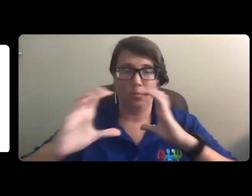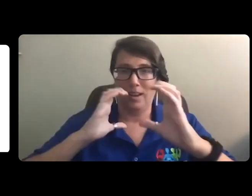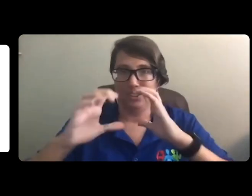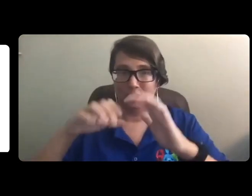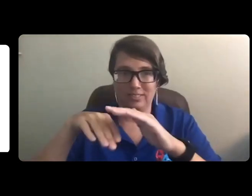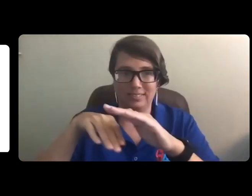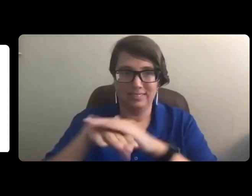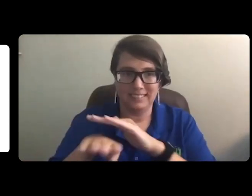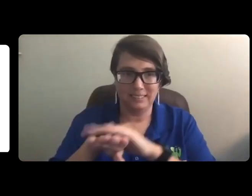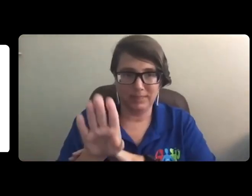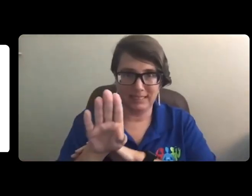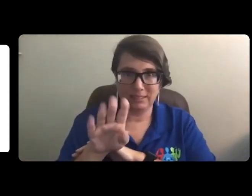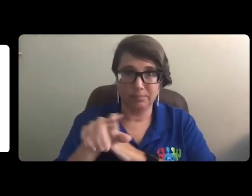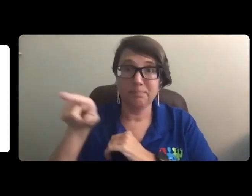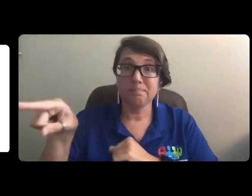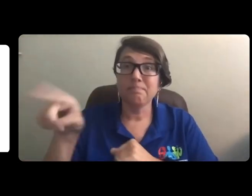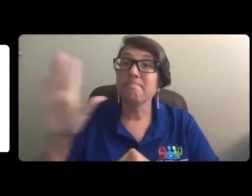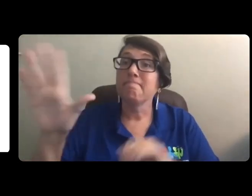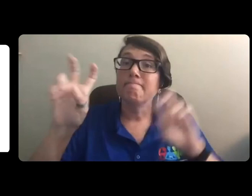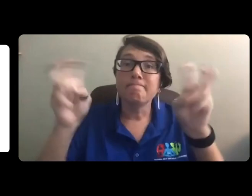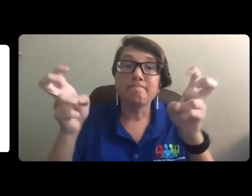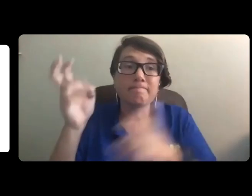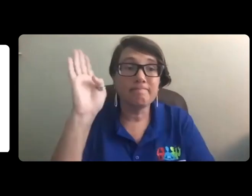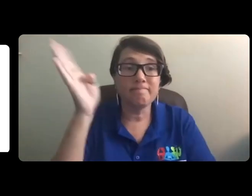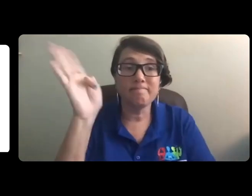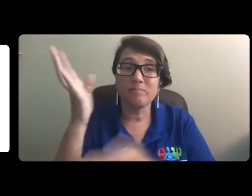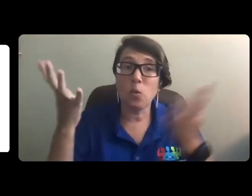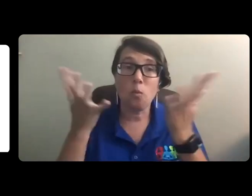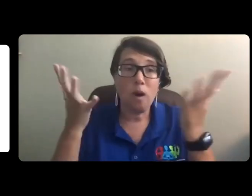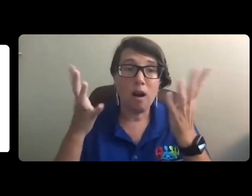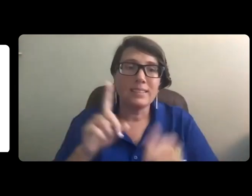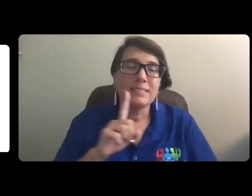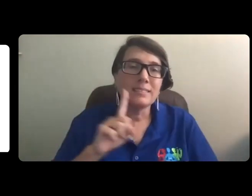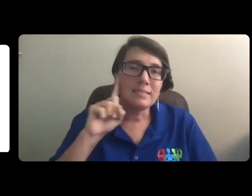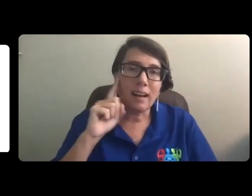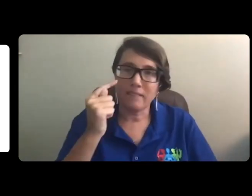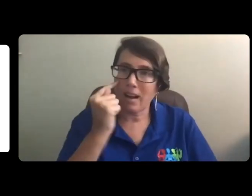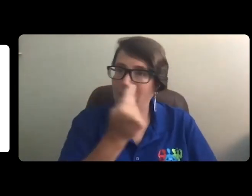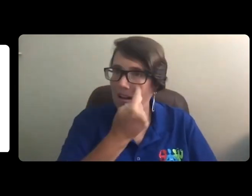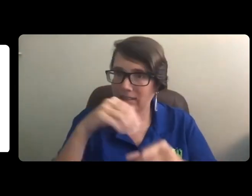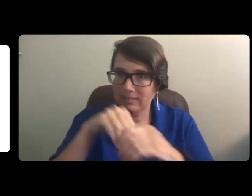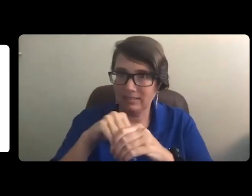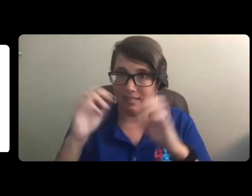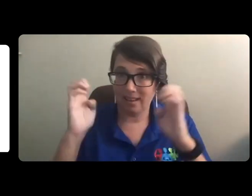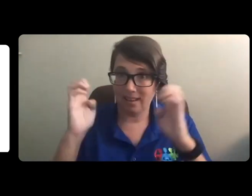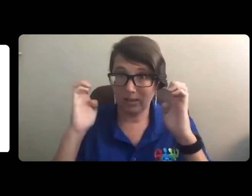examples of information and communication accessibility.